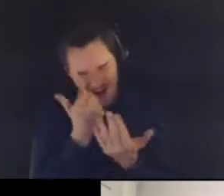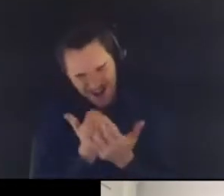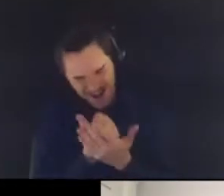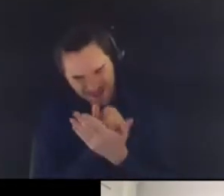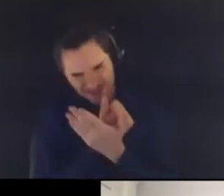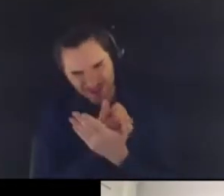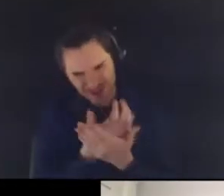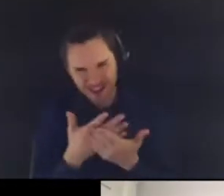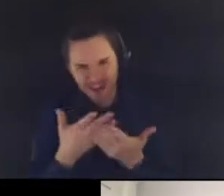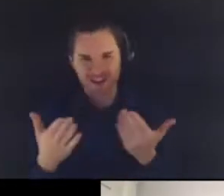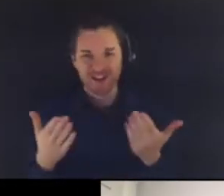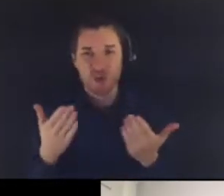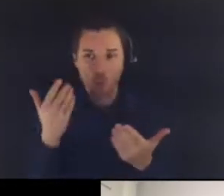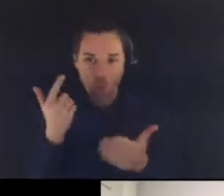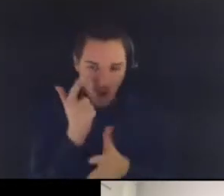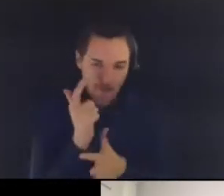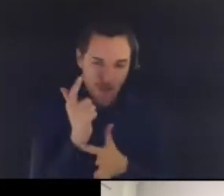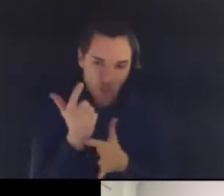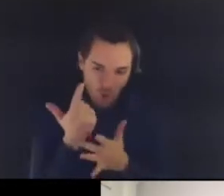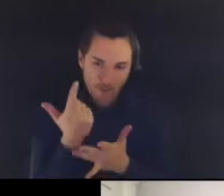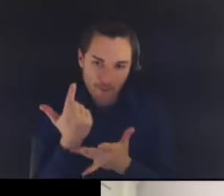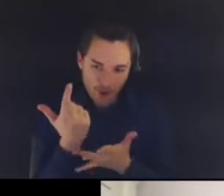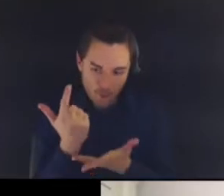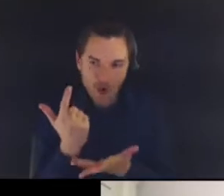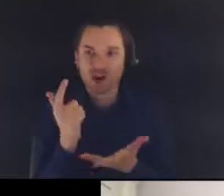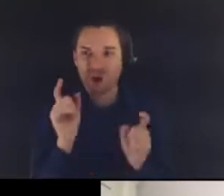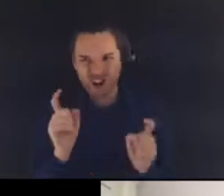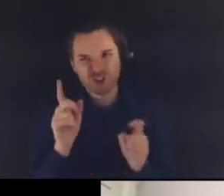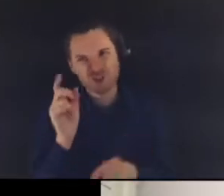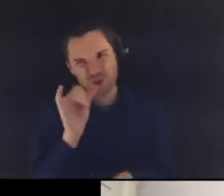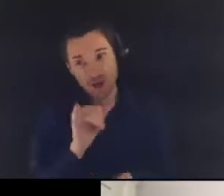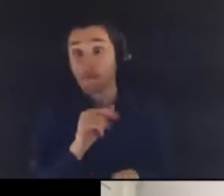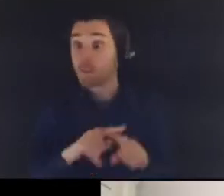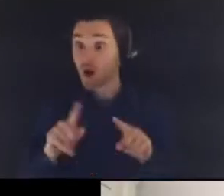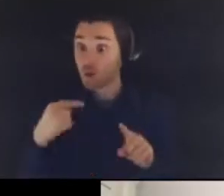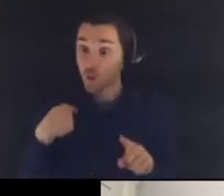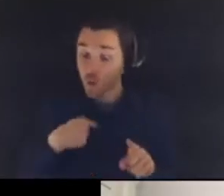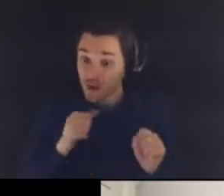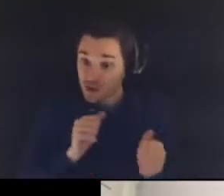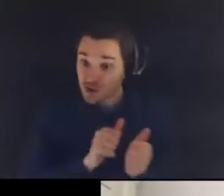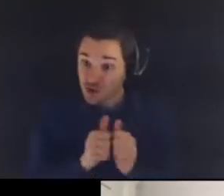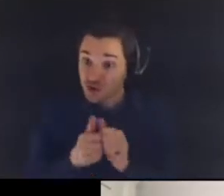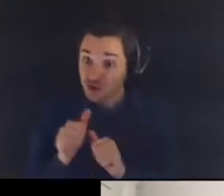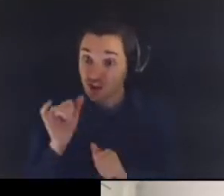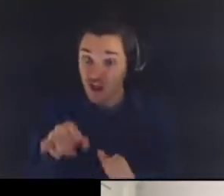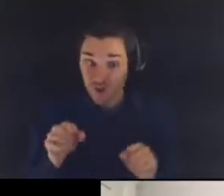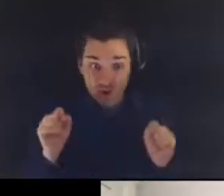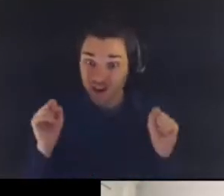one by one. You have to do that, but we can change that. If it were there are systems